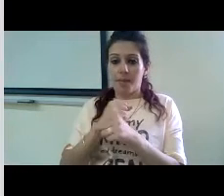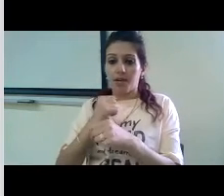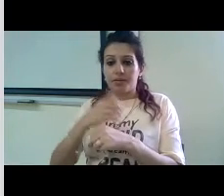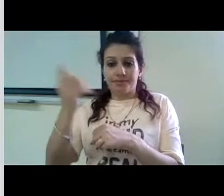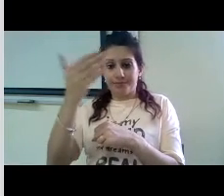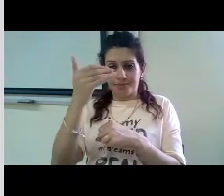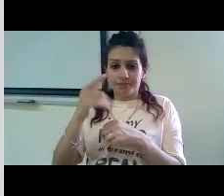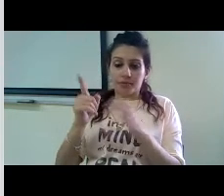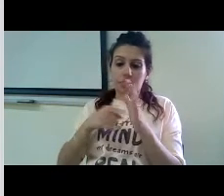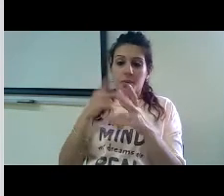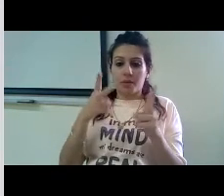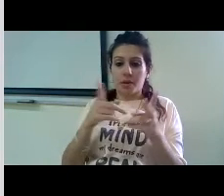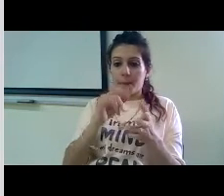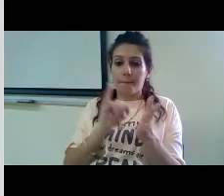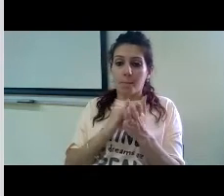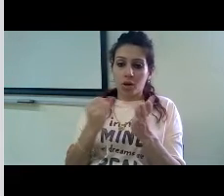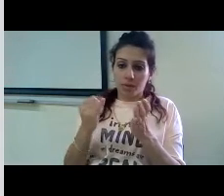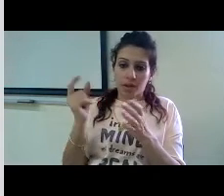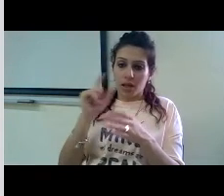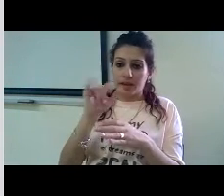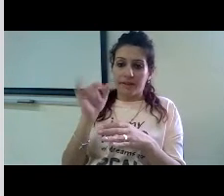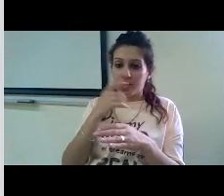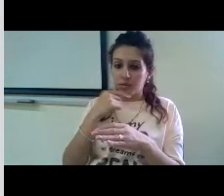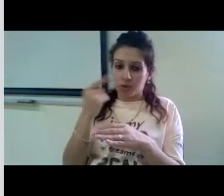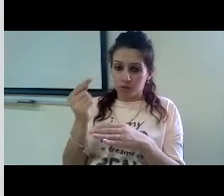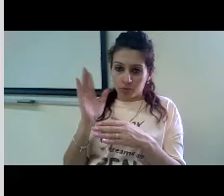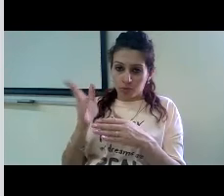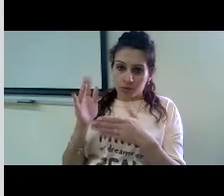So As is covid-19